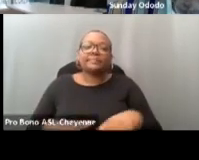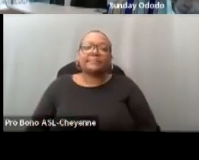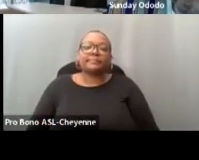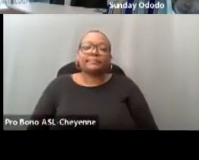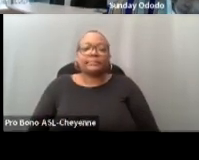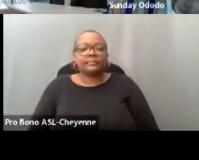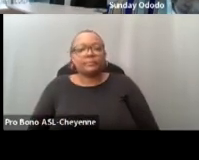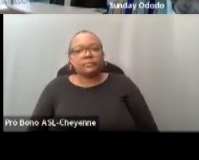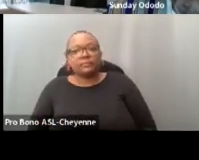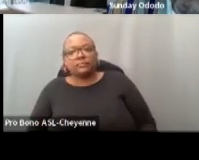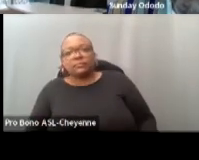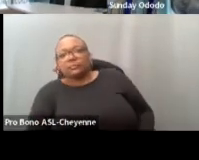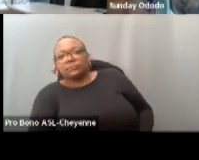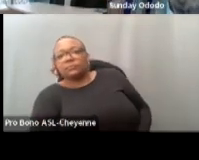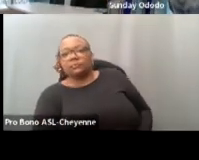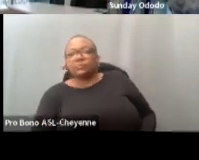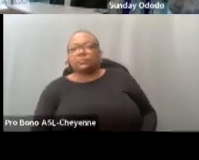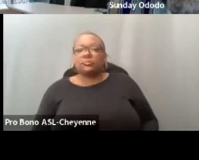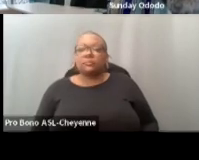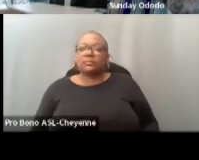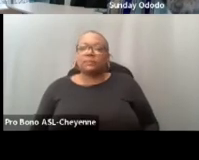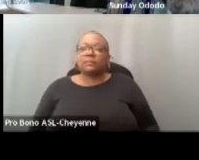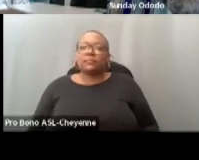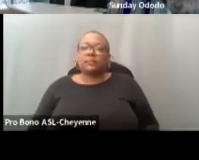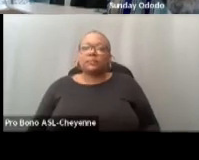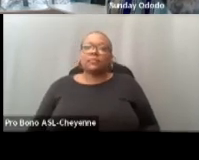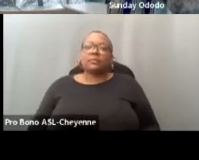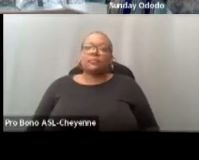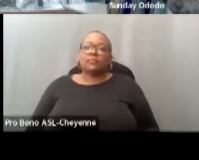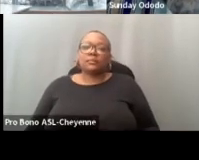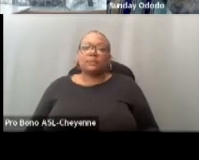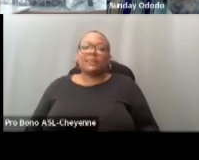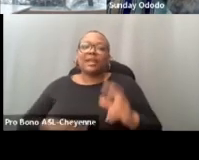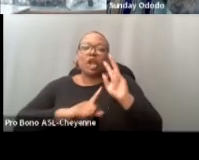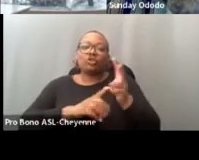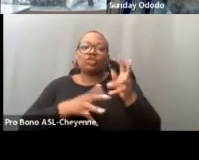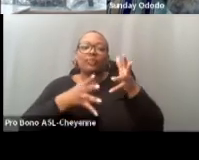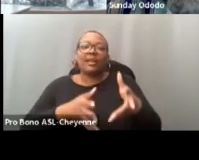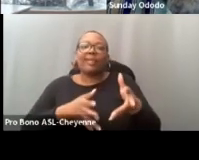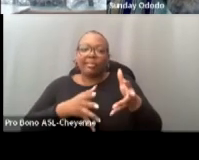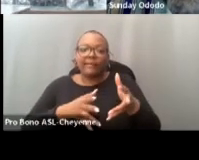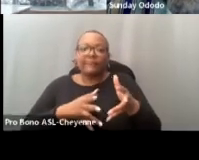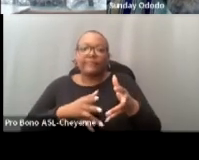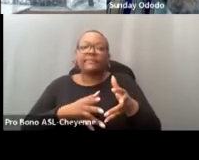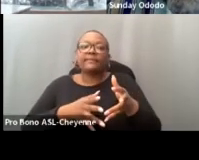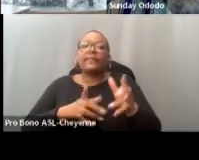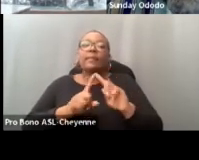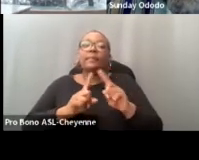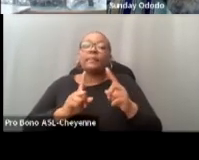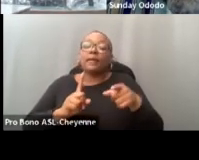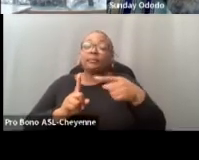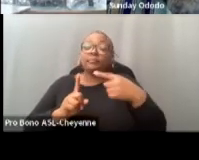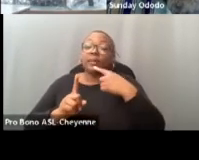And listen, I know we have two more minutes to wrap it up, 'cause we don't want to go beyond the time, but I would say that I think for me,